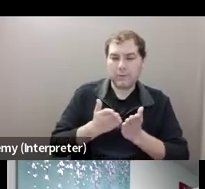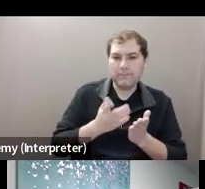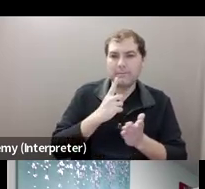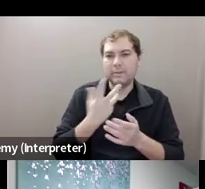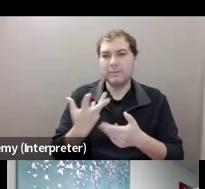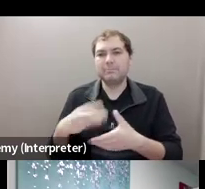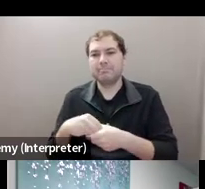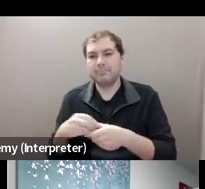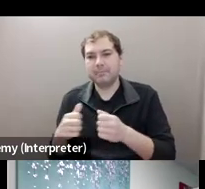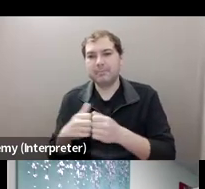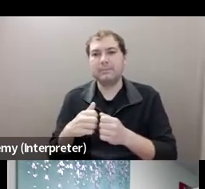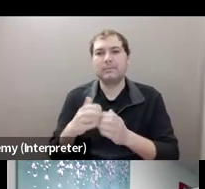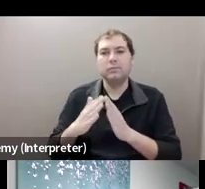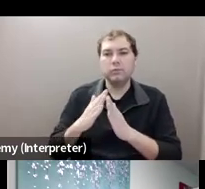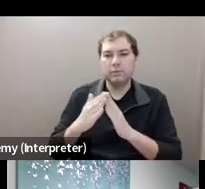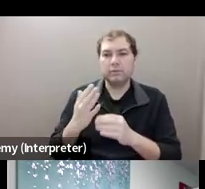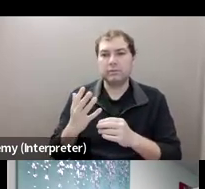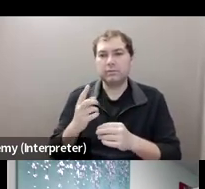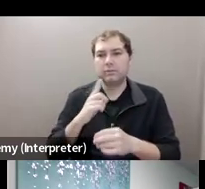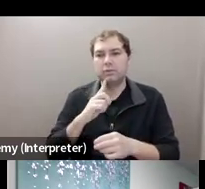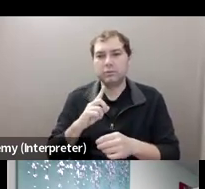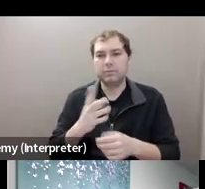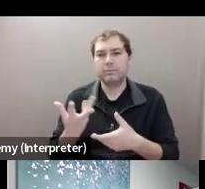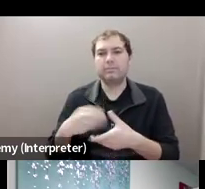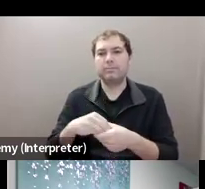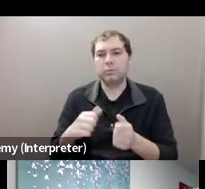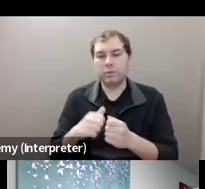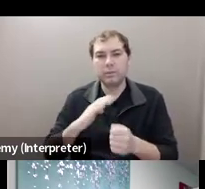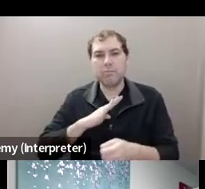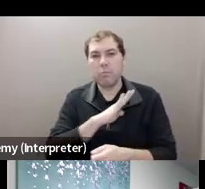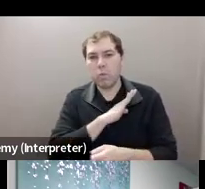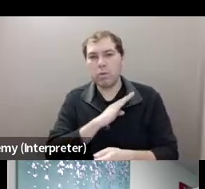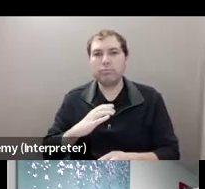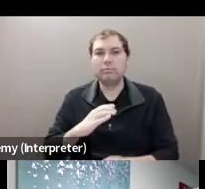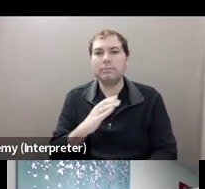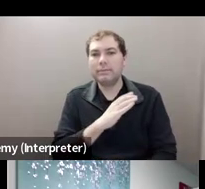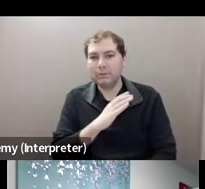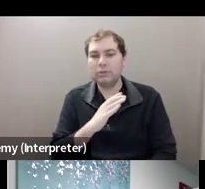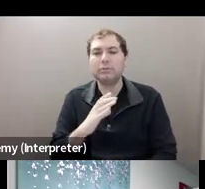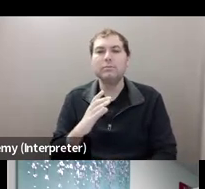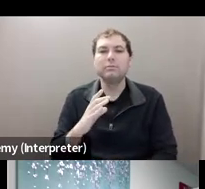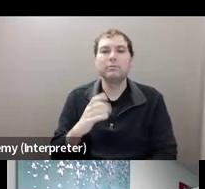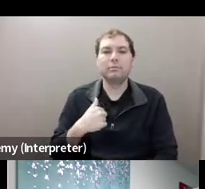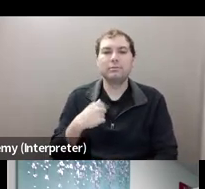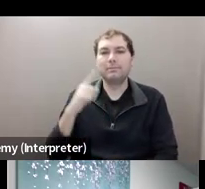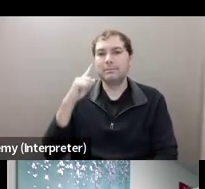17036717673: on boards and commissions it it. Some people i i i have heard certainly throughout my life.